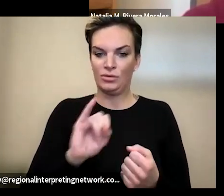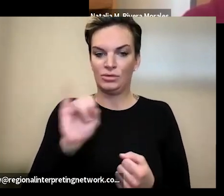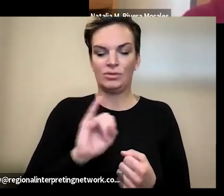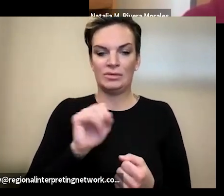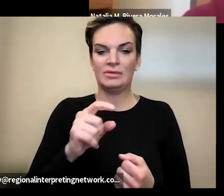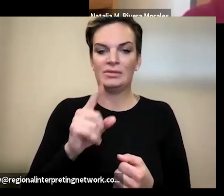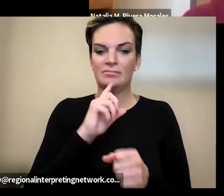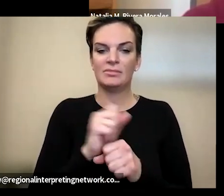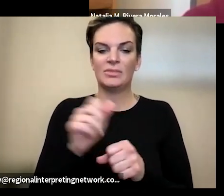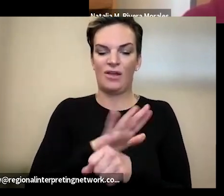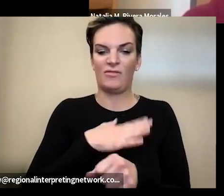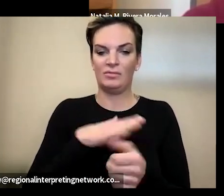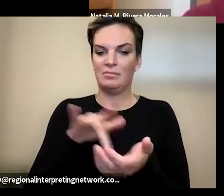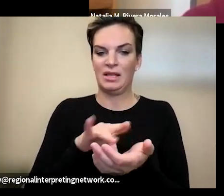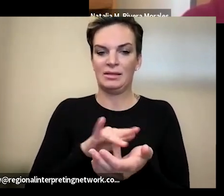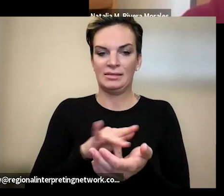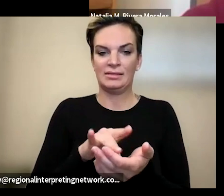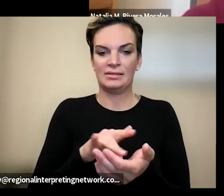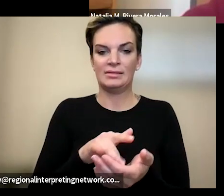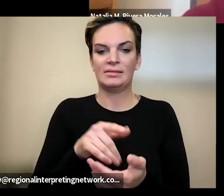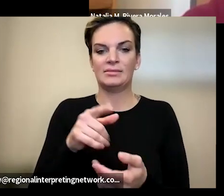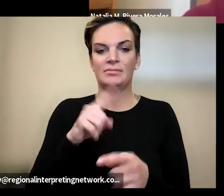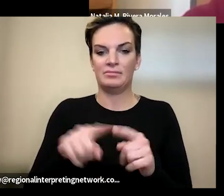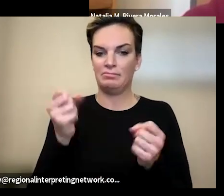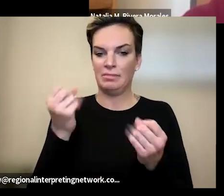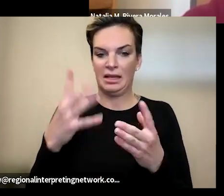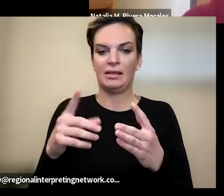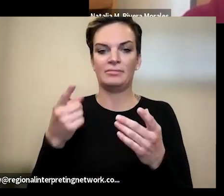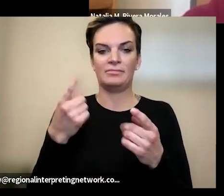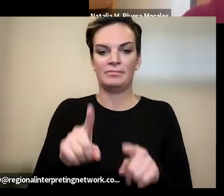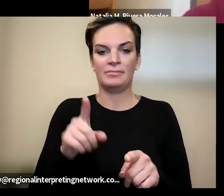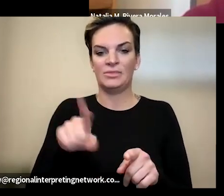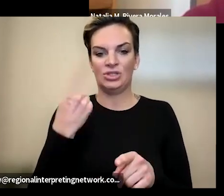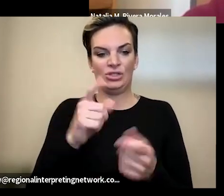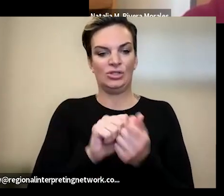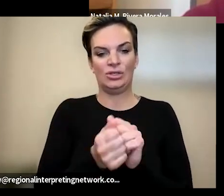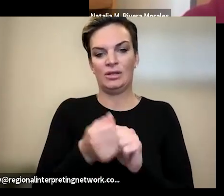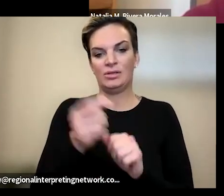my medications, but I've had a lot of instances where just changing my insurance because of job